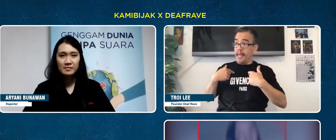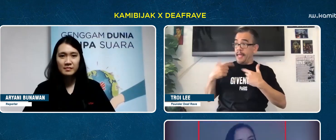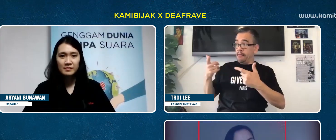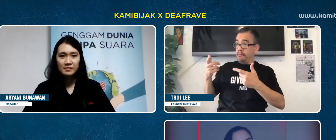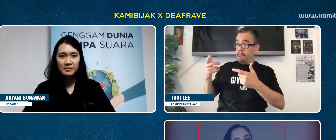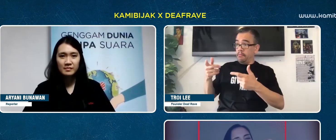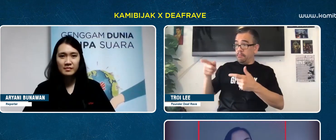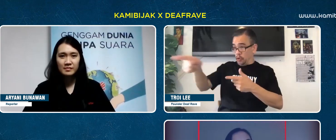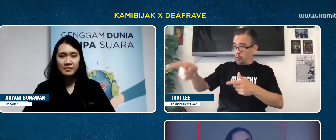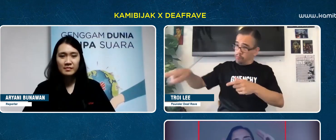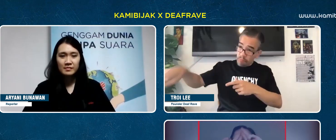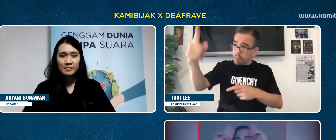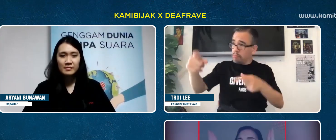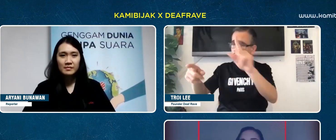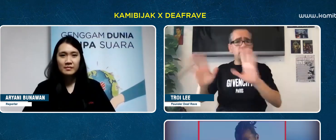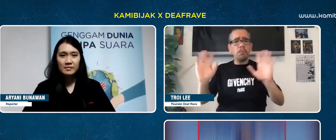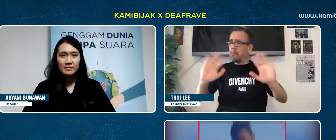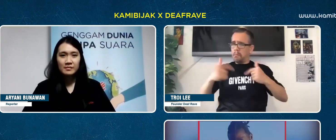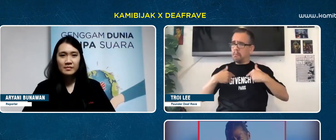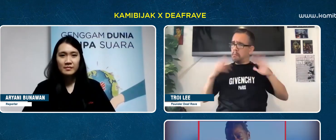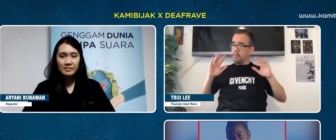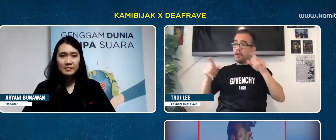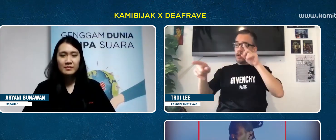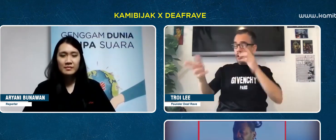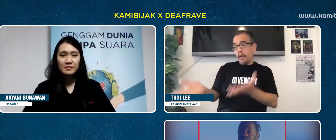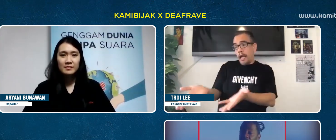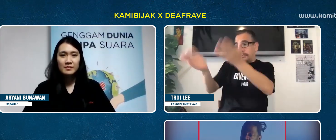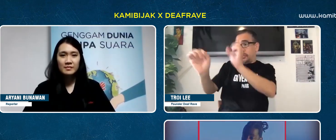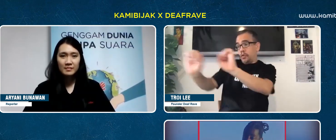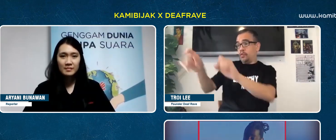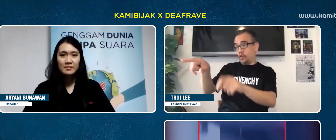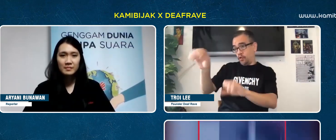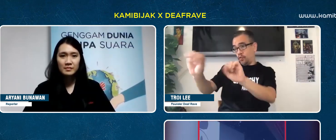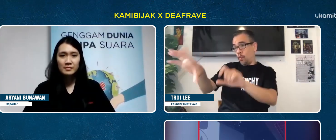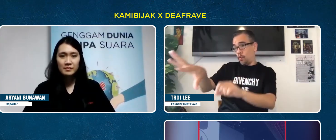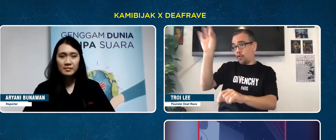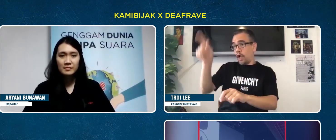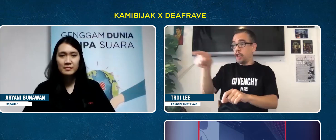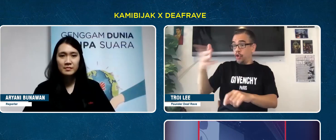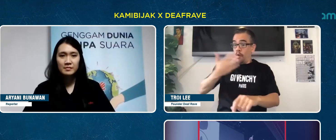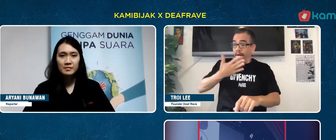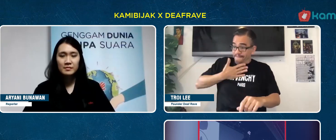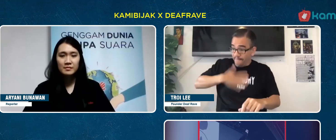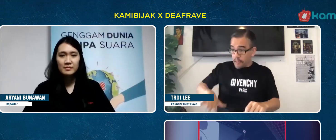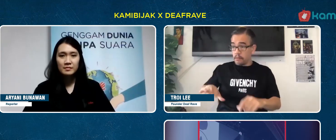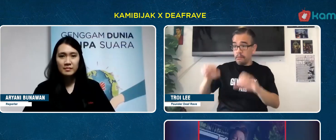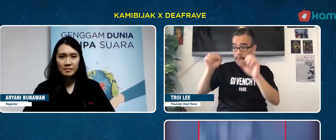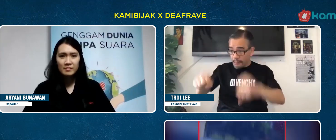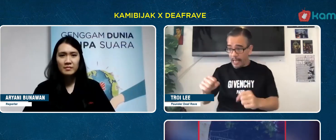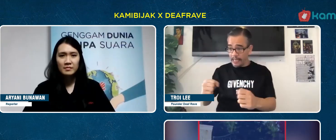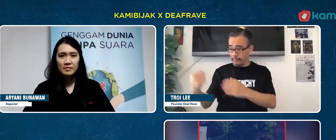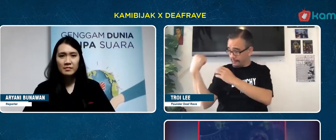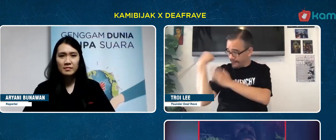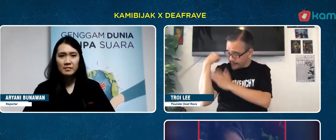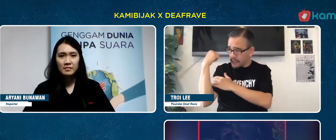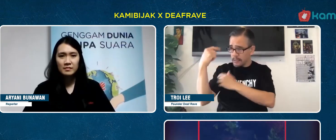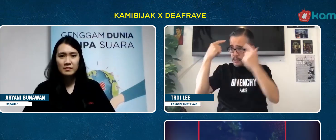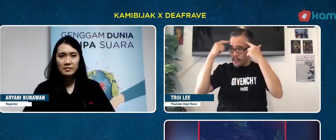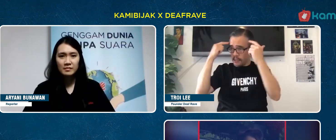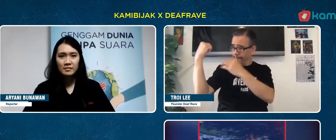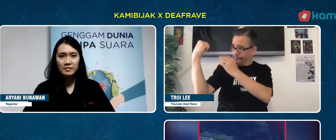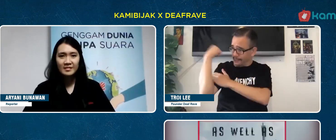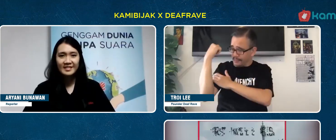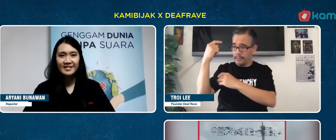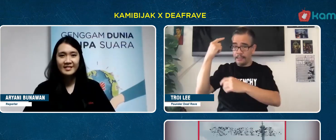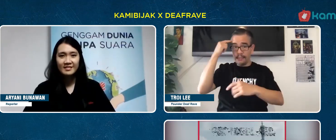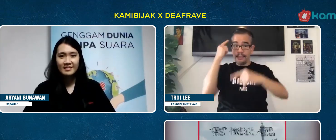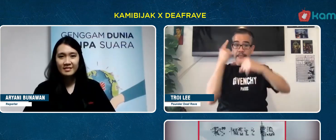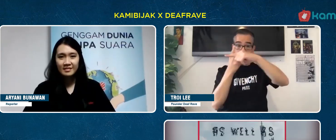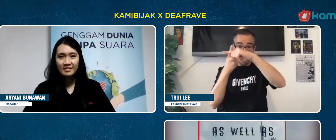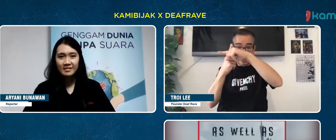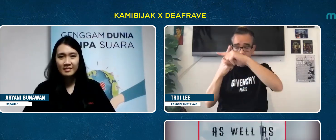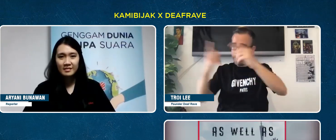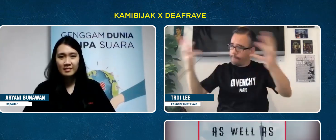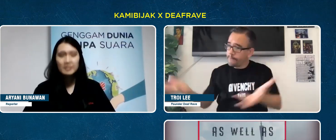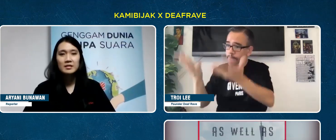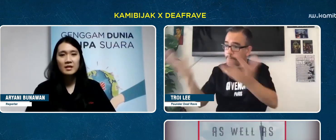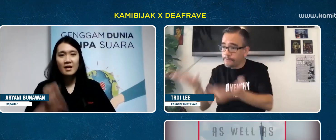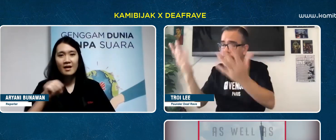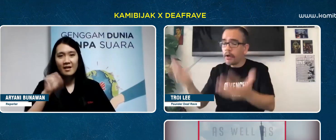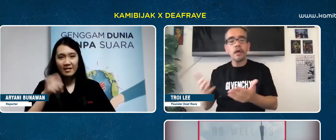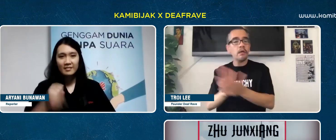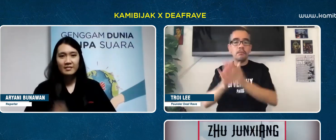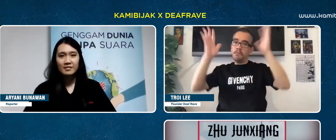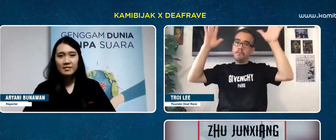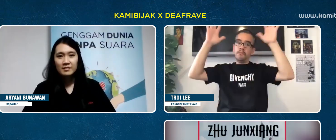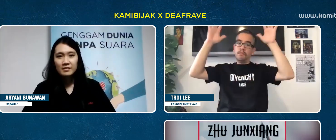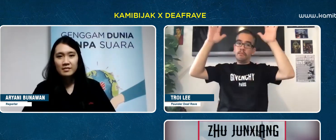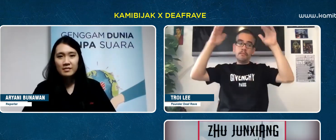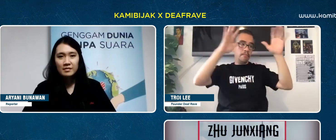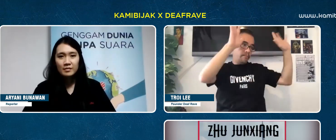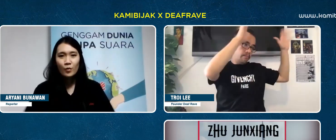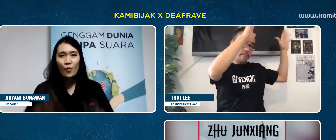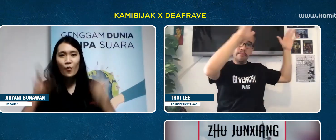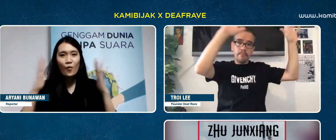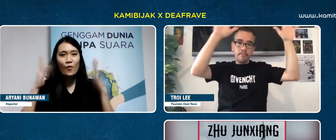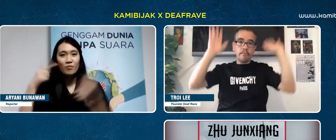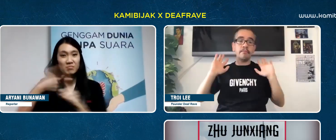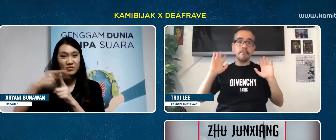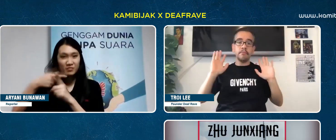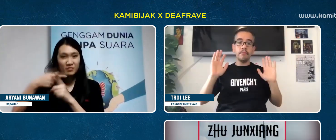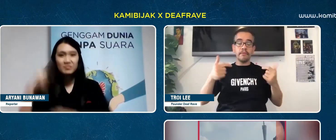I really appreciate it if anyone can be positive and eager to hone his musical skills.